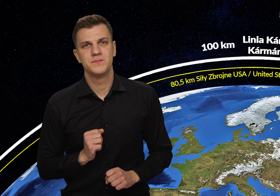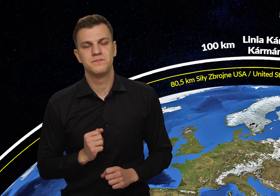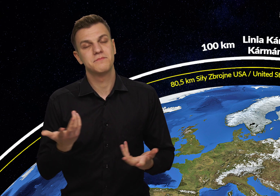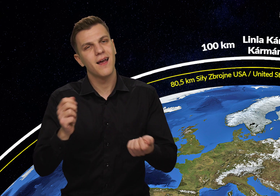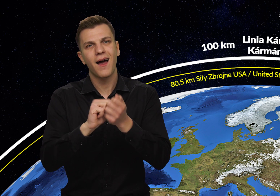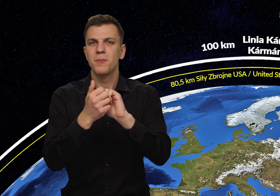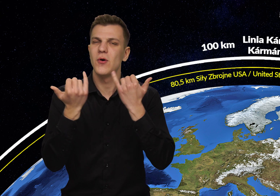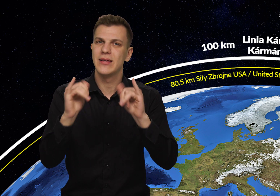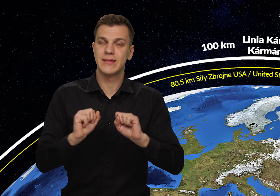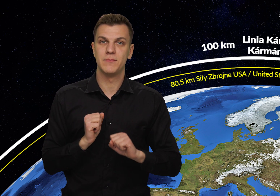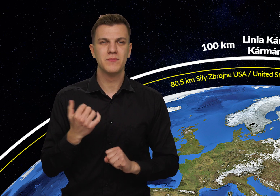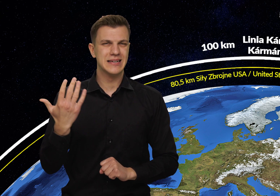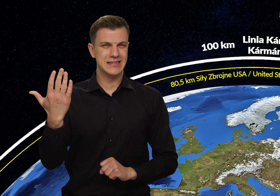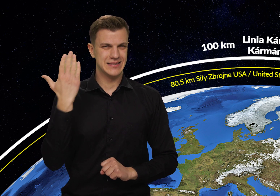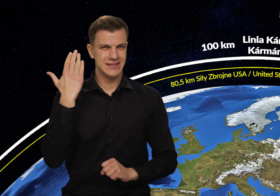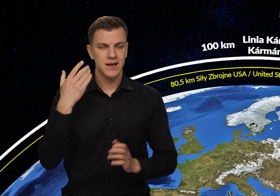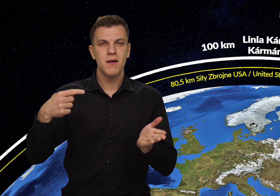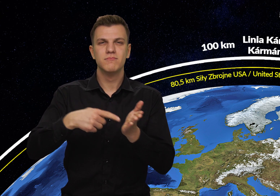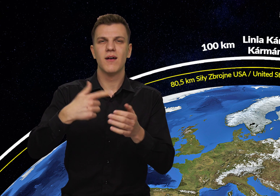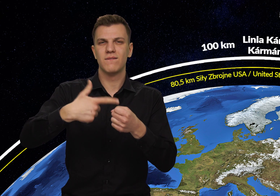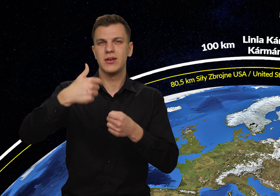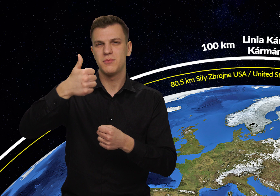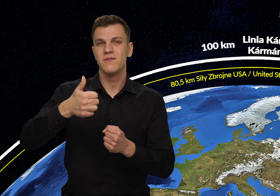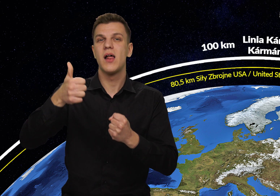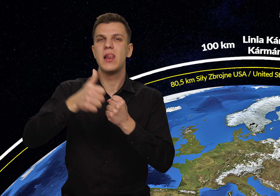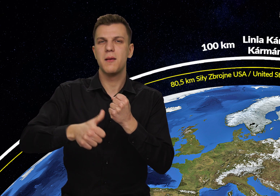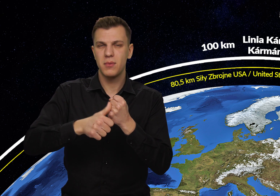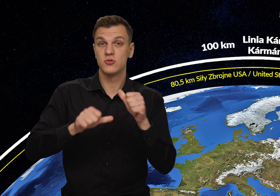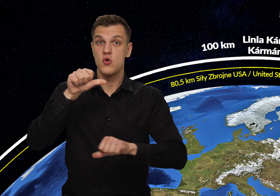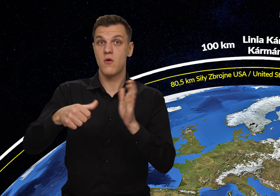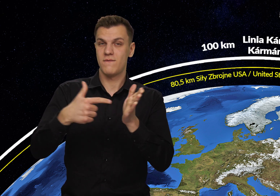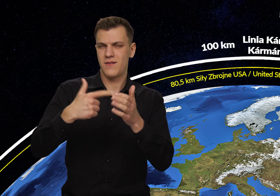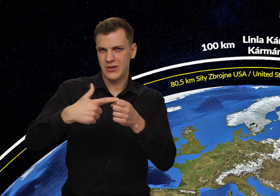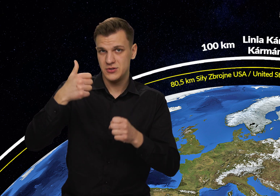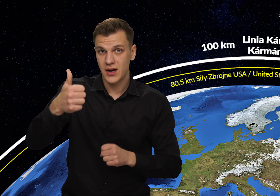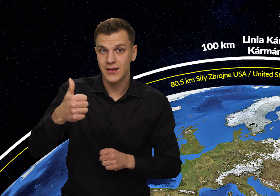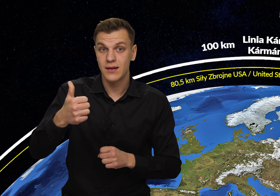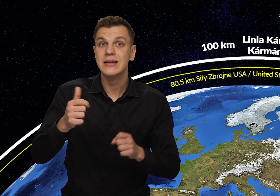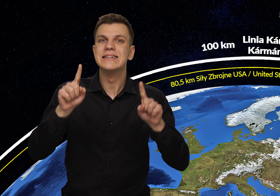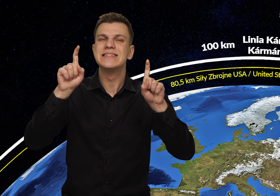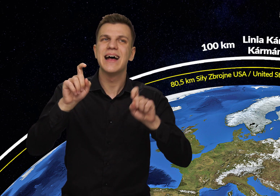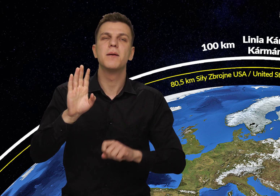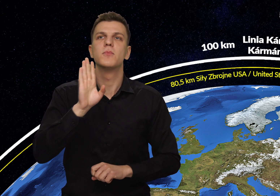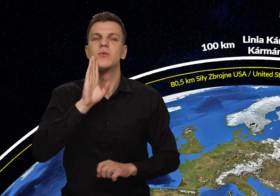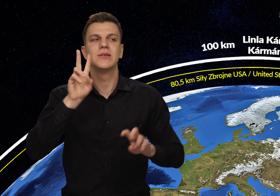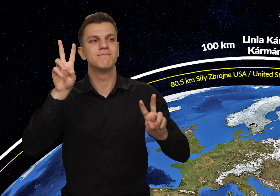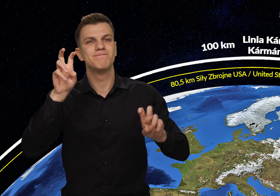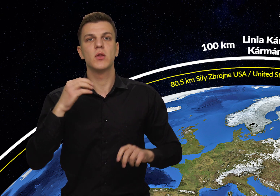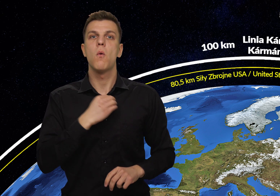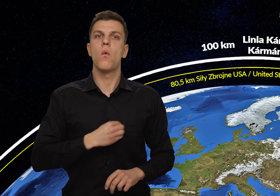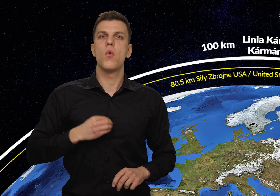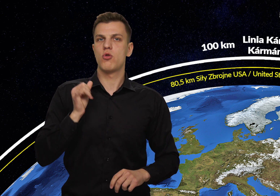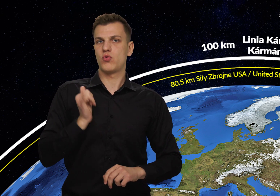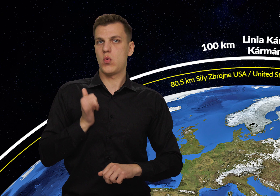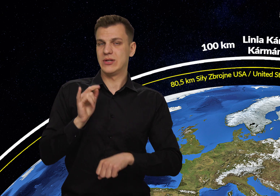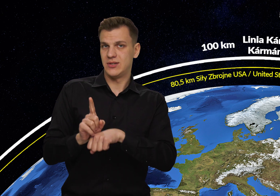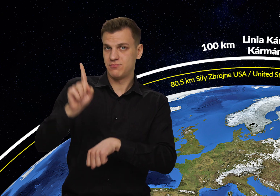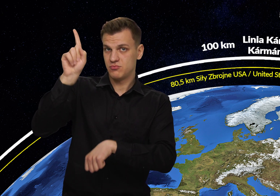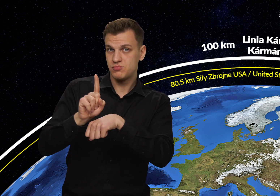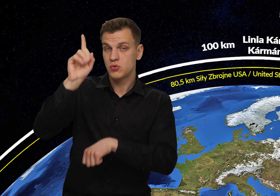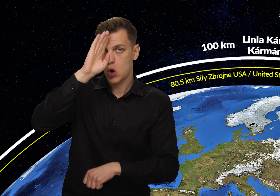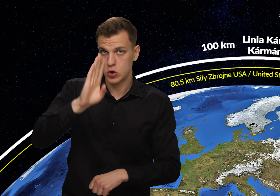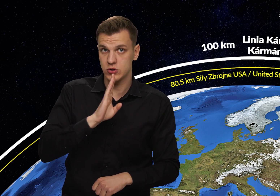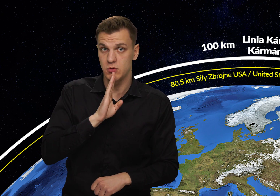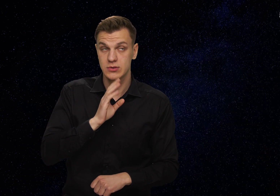Right now from 2021, we are seeing the the beginning of so-called space tourism.